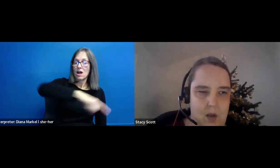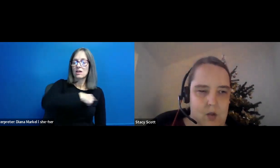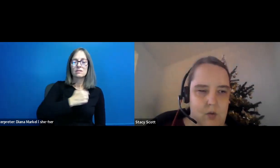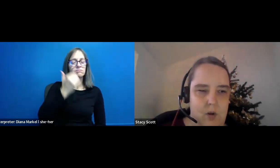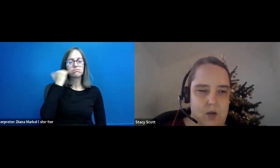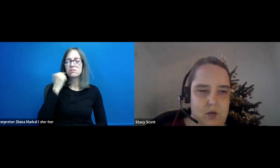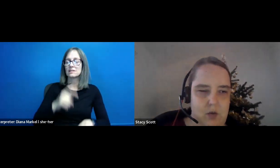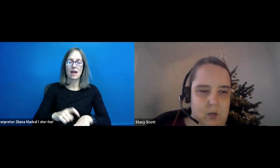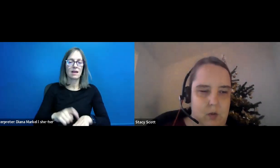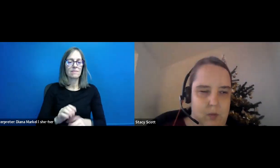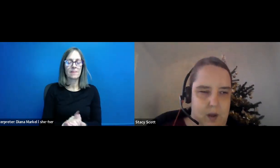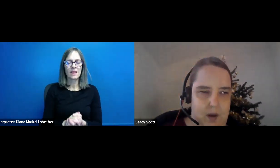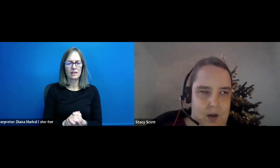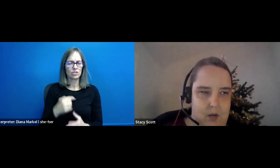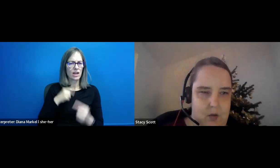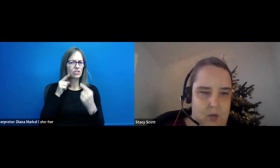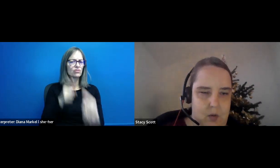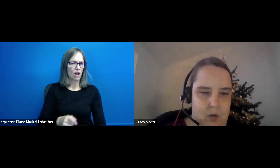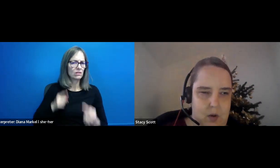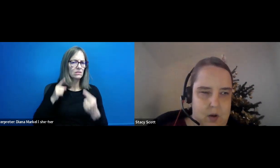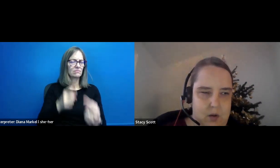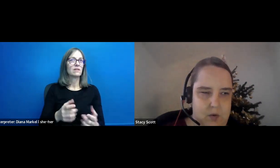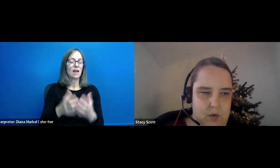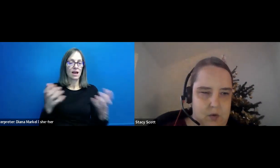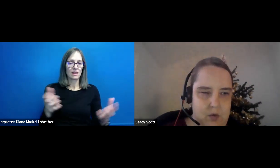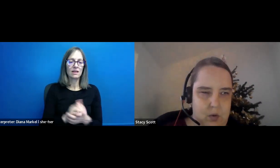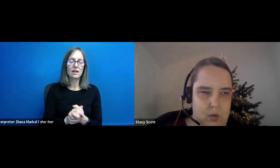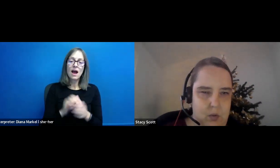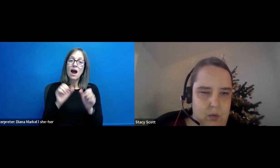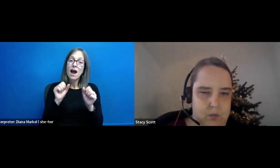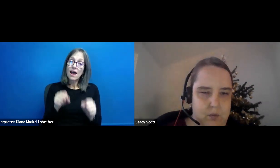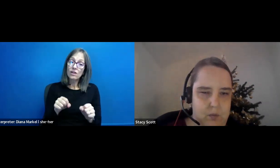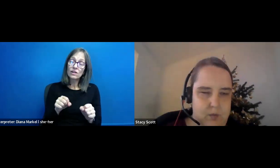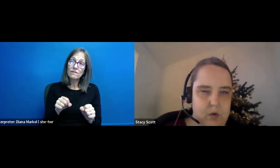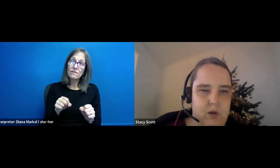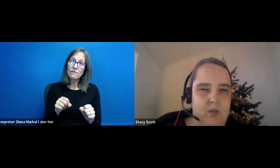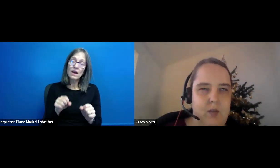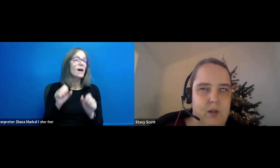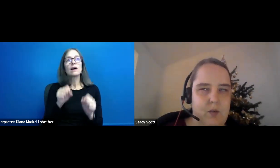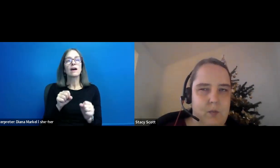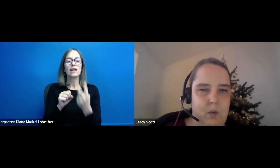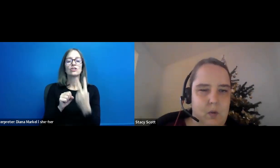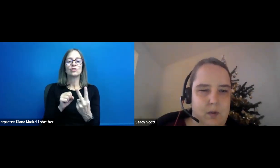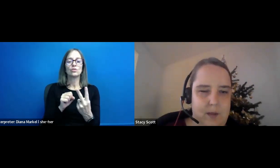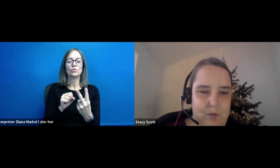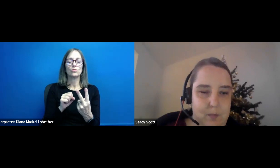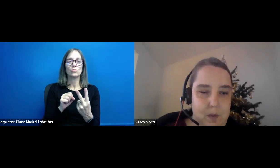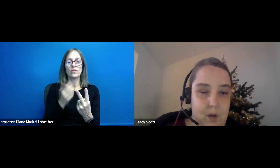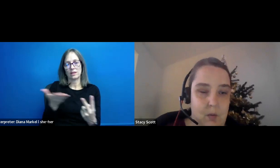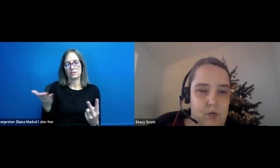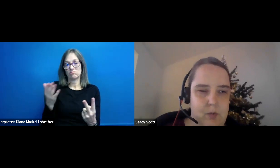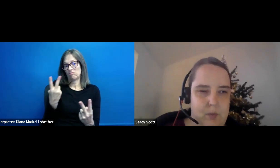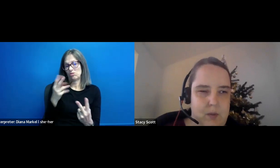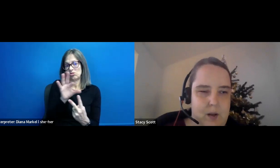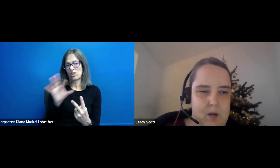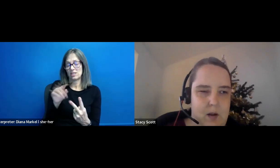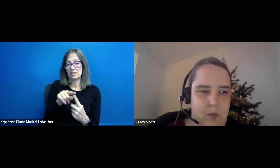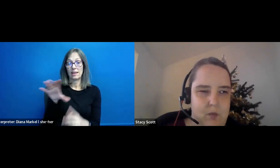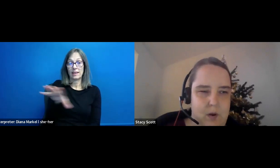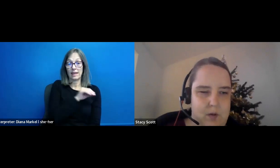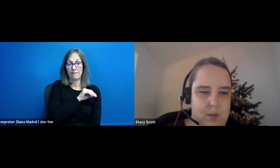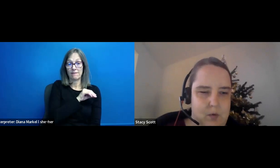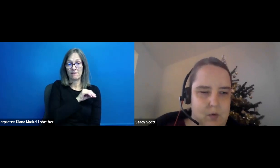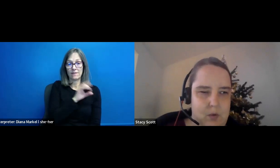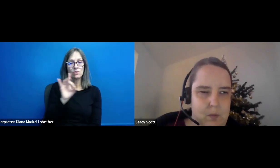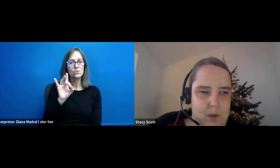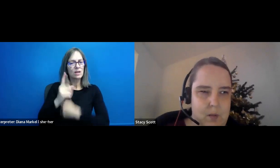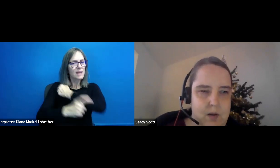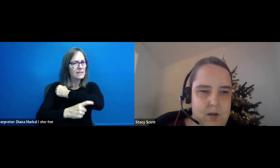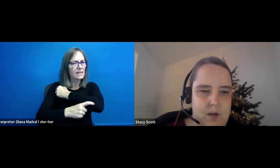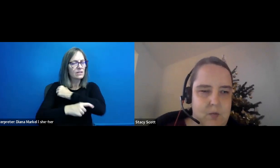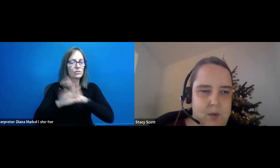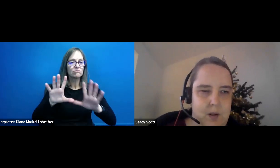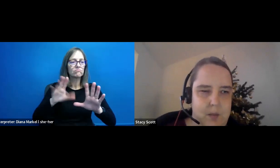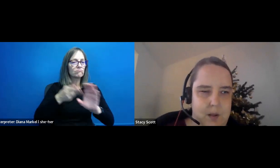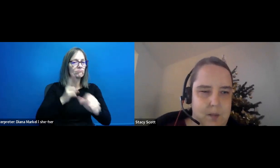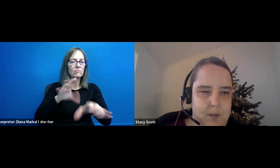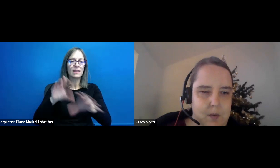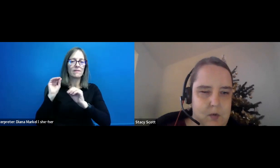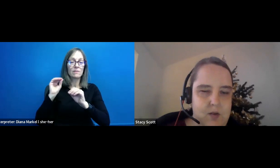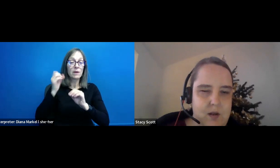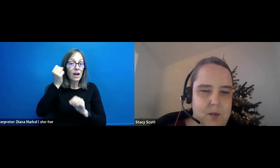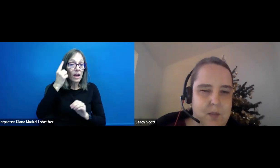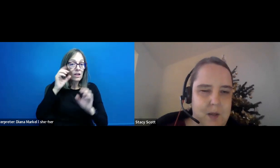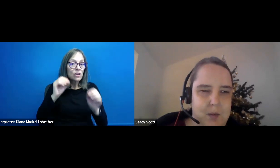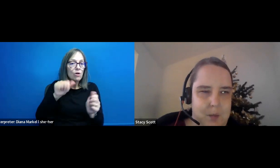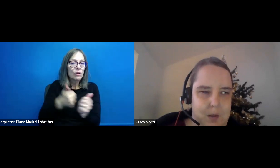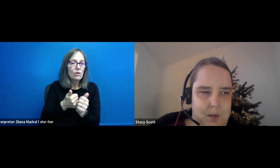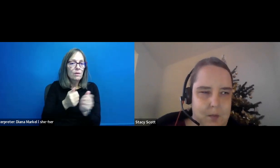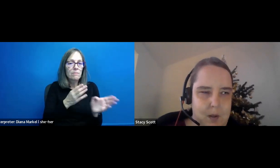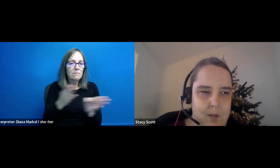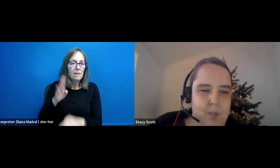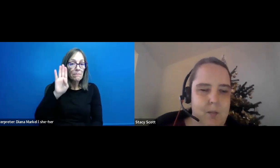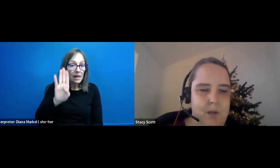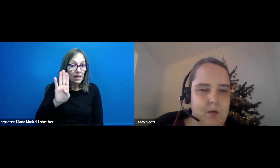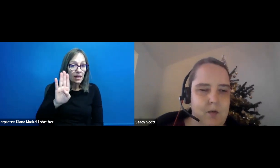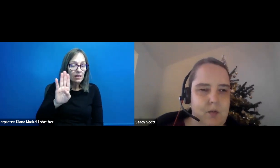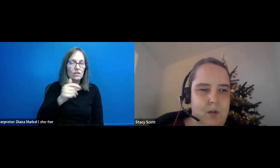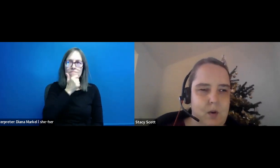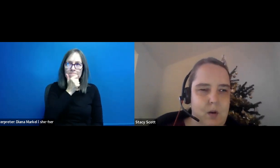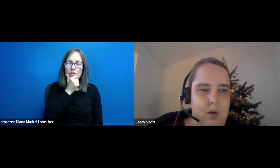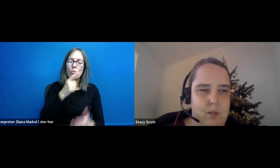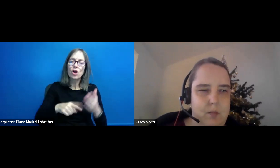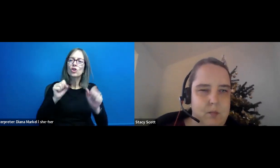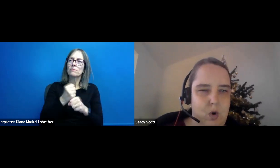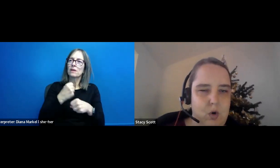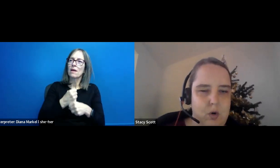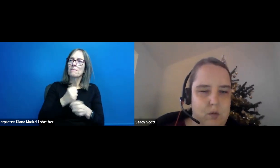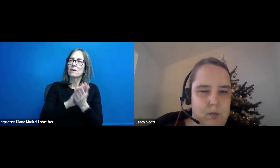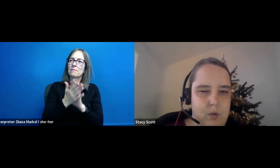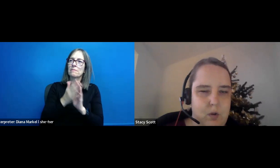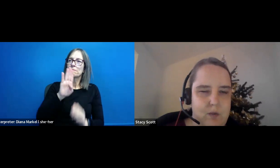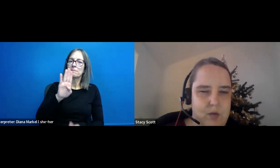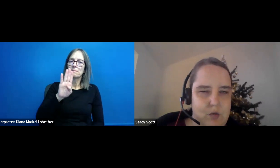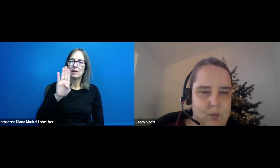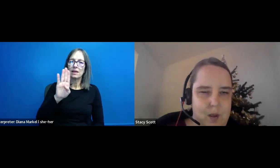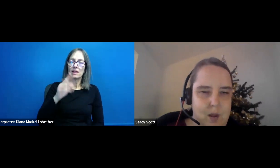Stacy Scott: So I struggled along with that, and so I could have done two of, one of two drastic things: leave, which is something that I I was very tempted to do. But I didn't have a plan B, so I decided to make a plan. B. My plan B does seem rather non non-conventional.